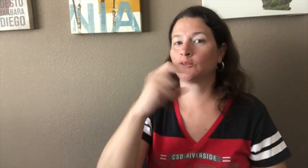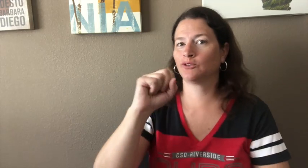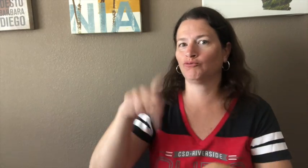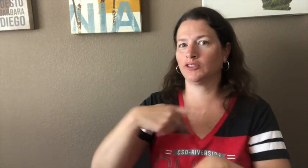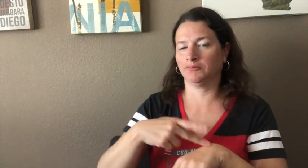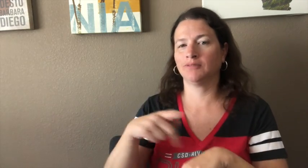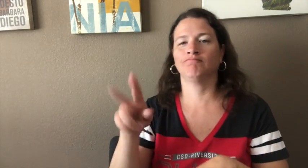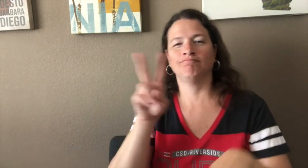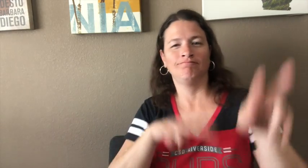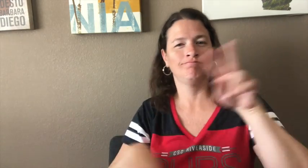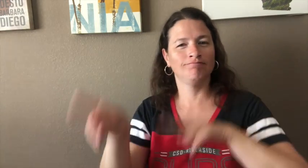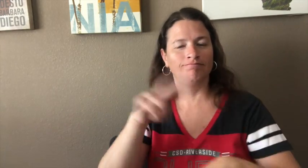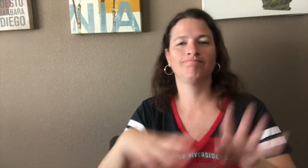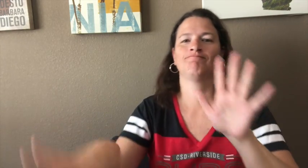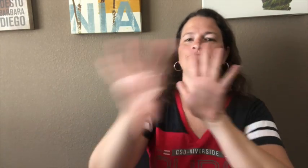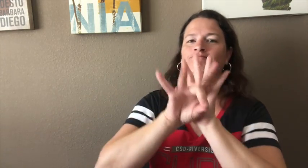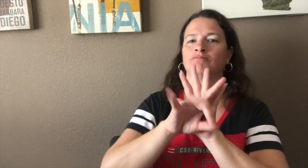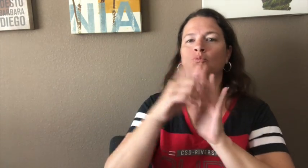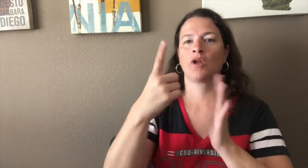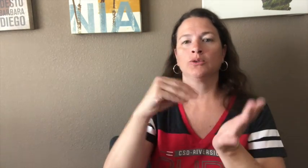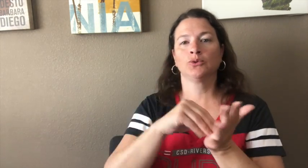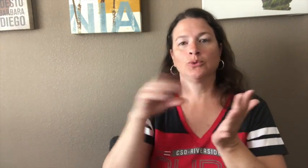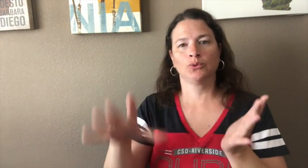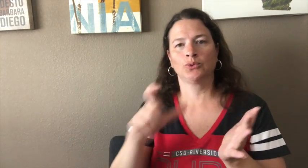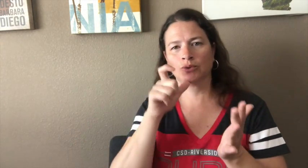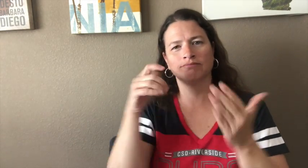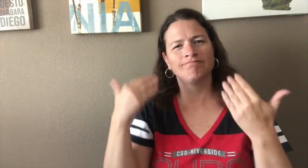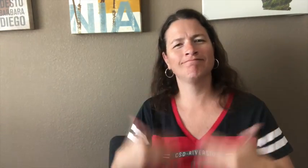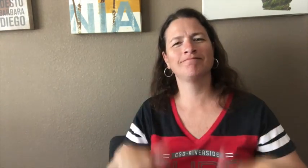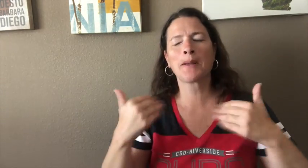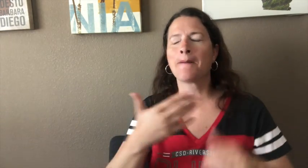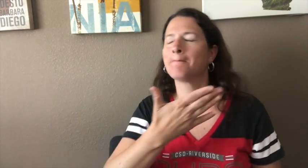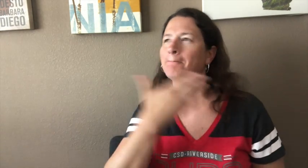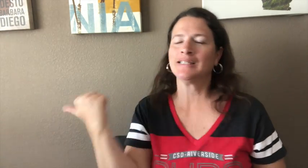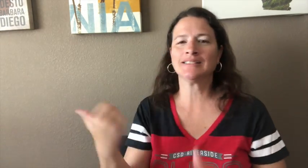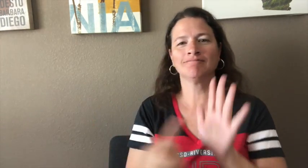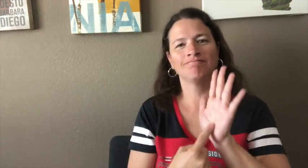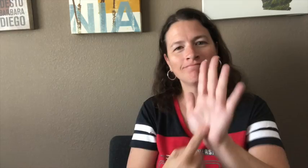student that is selected by the high school principal.